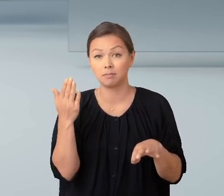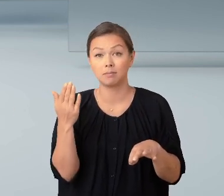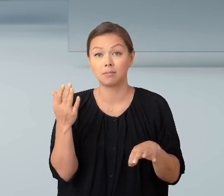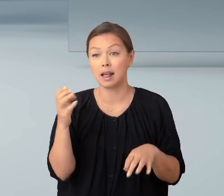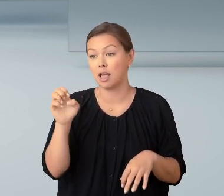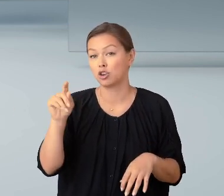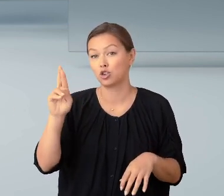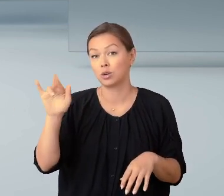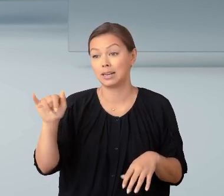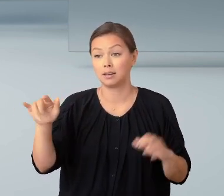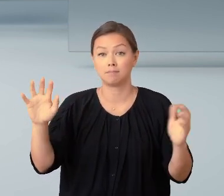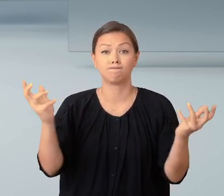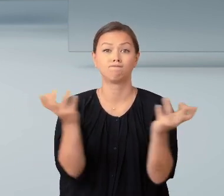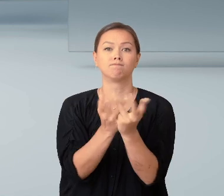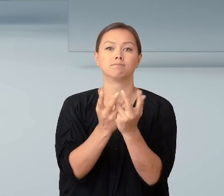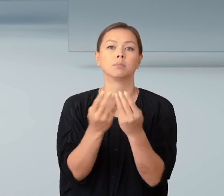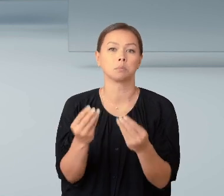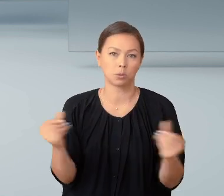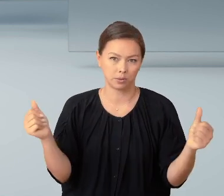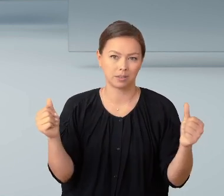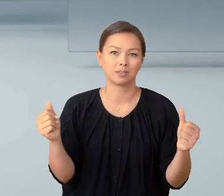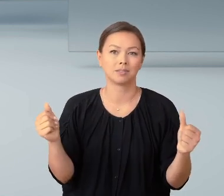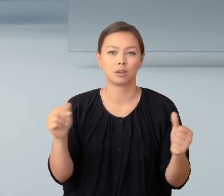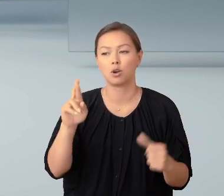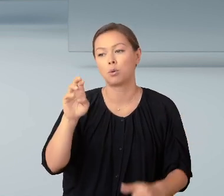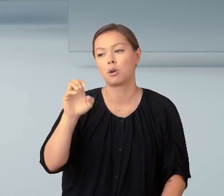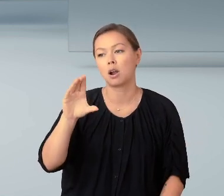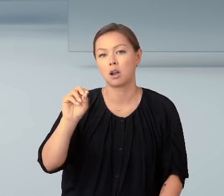on the right-hand side. We're going to do this by doing the